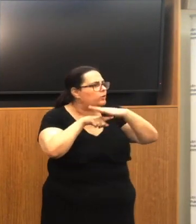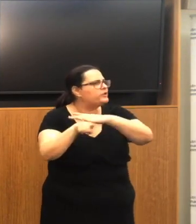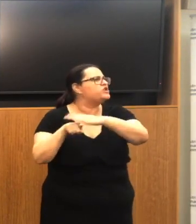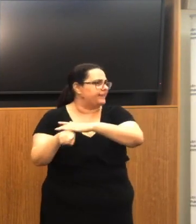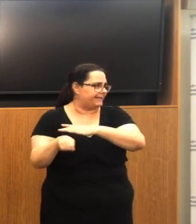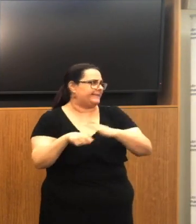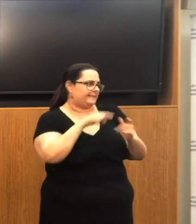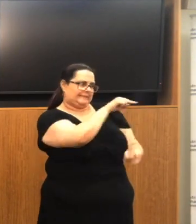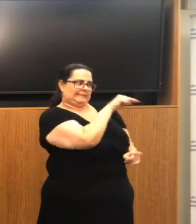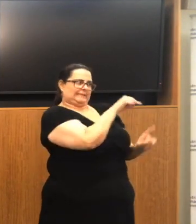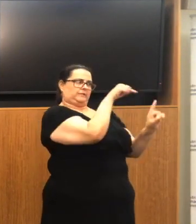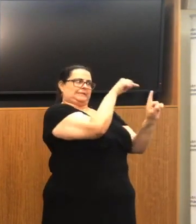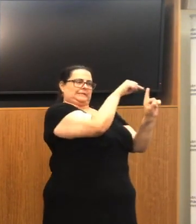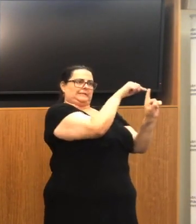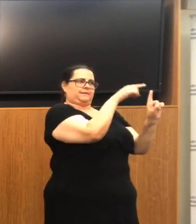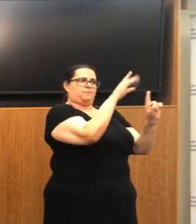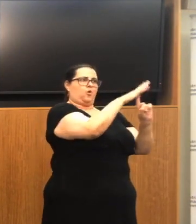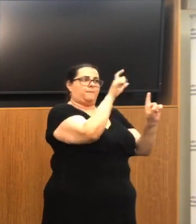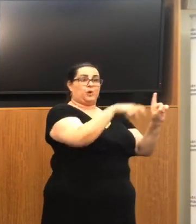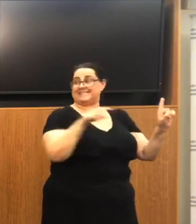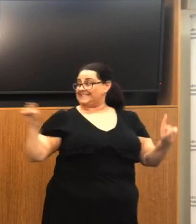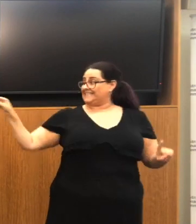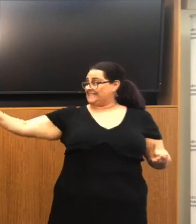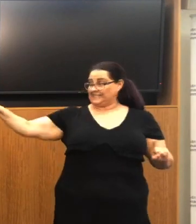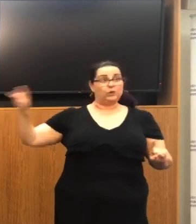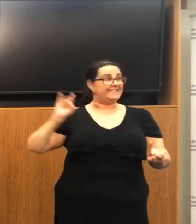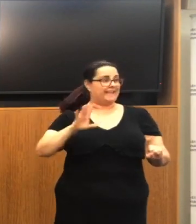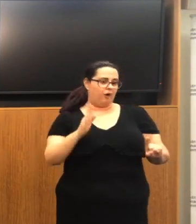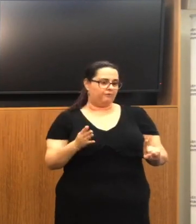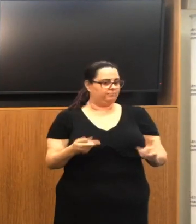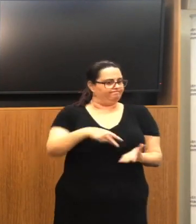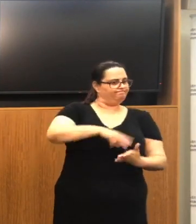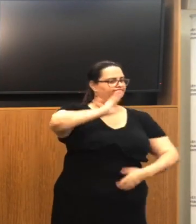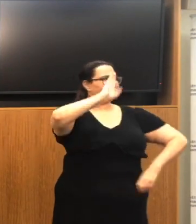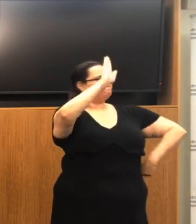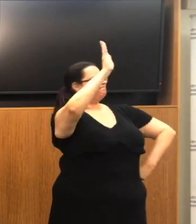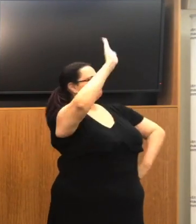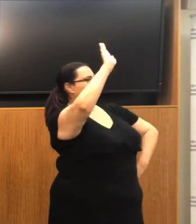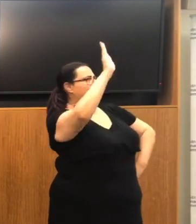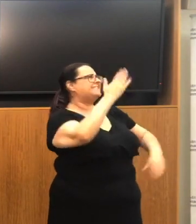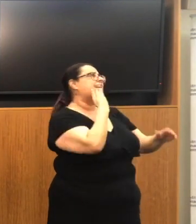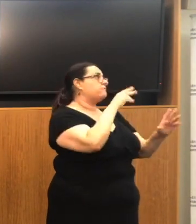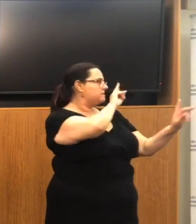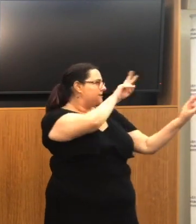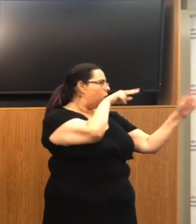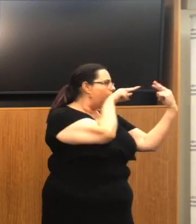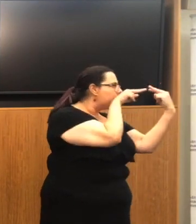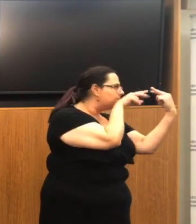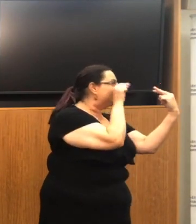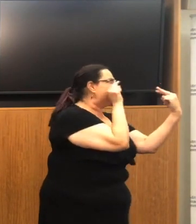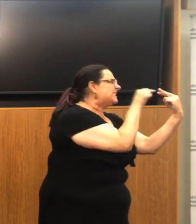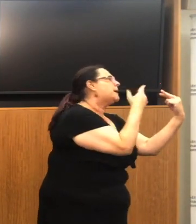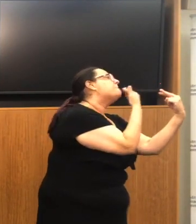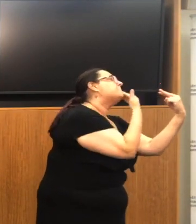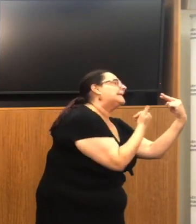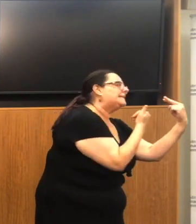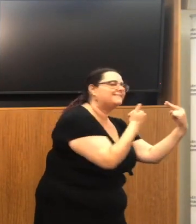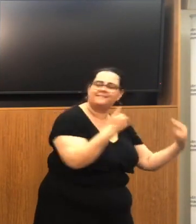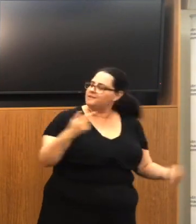And, in that Nujeen made a presentation. She made a plea looking directly at the commissioner. You want to share what that was?